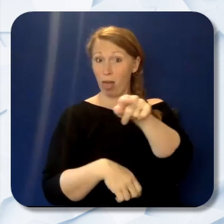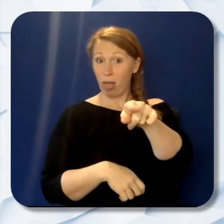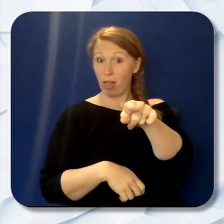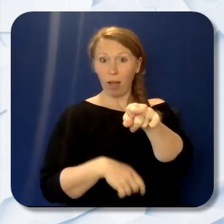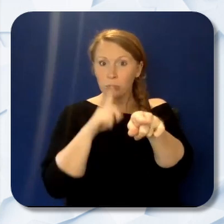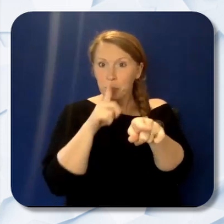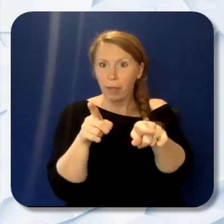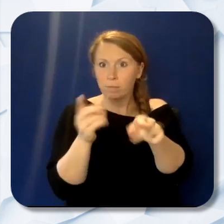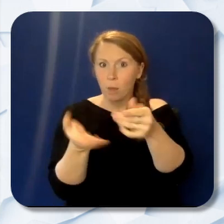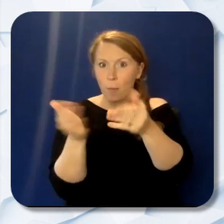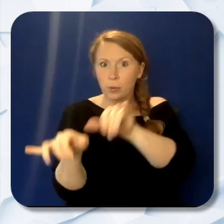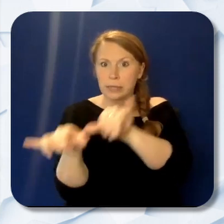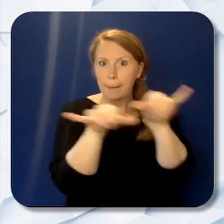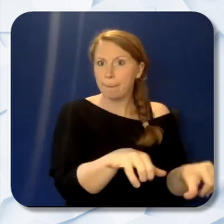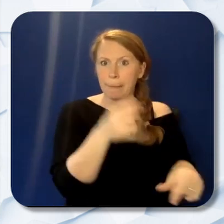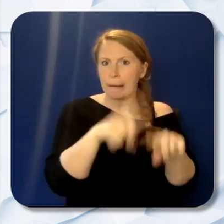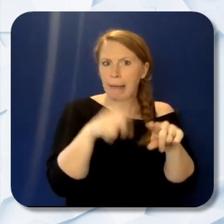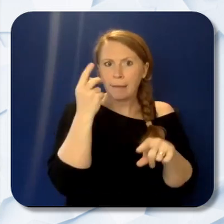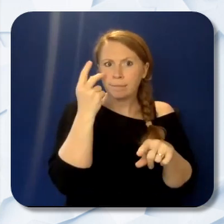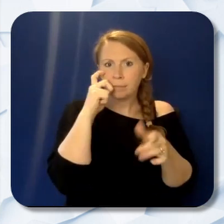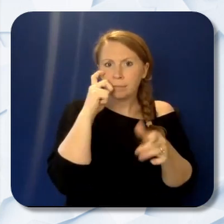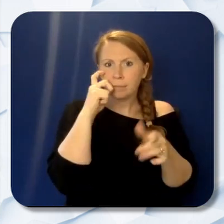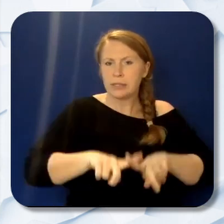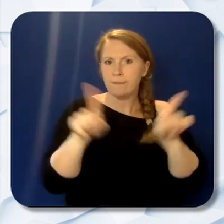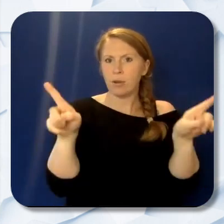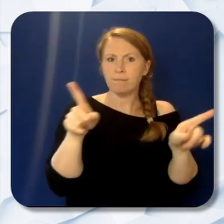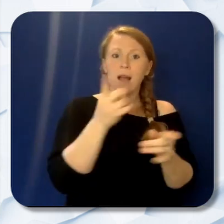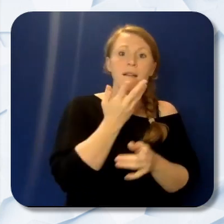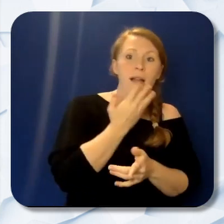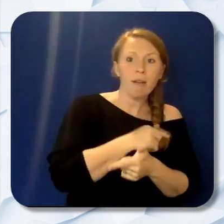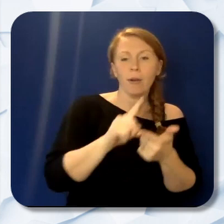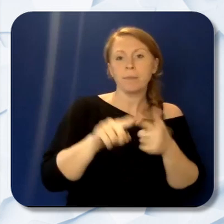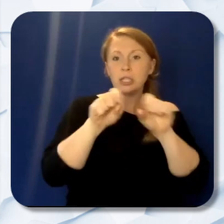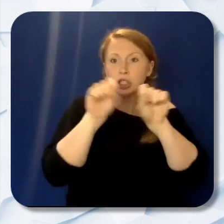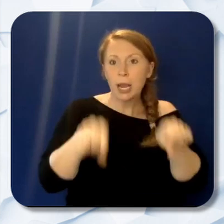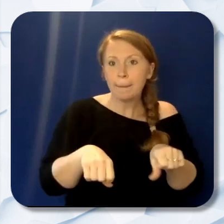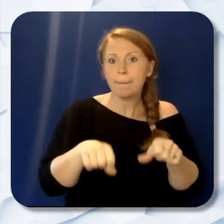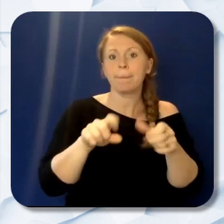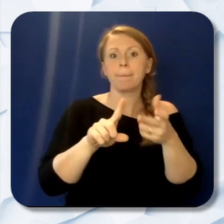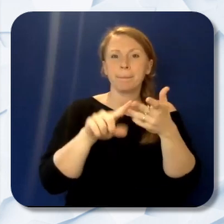difference in coloring in shape, with markings between a true oxycontin and a fake oxycontin.